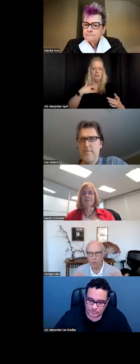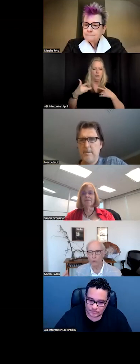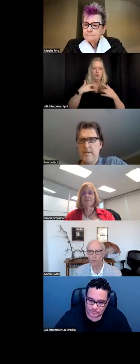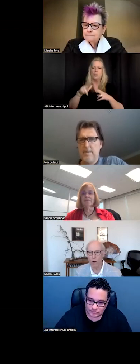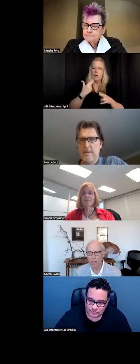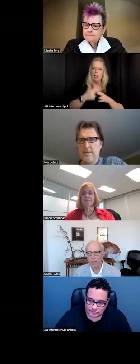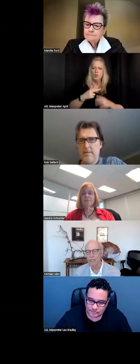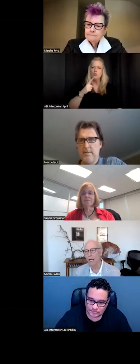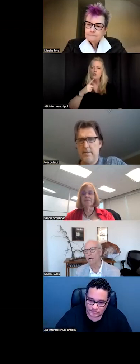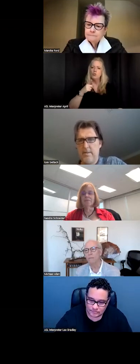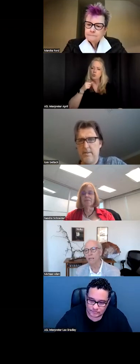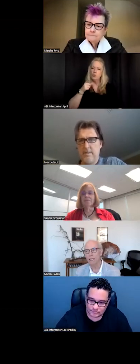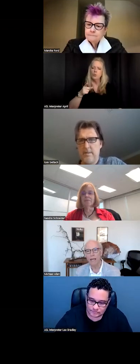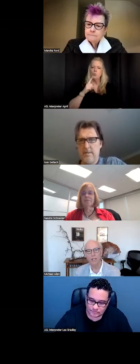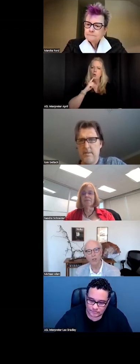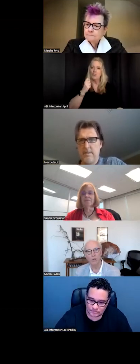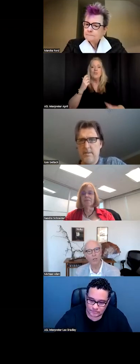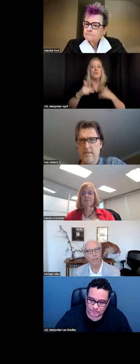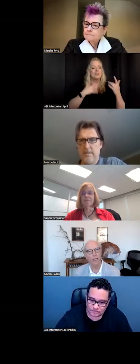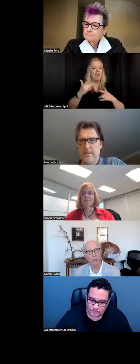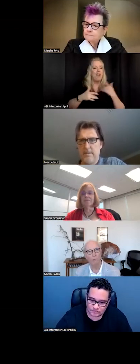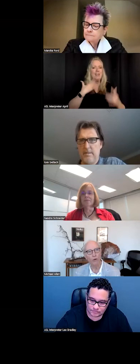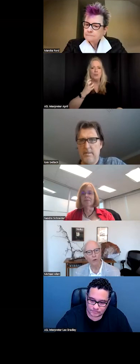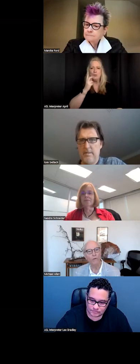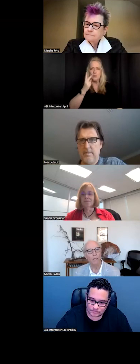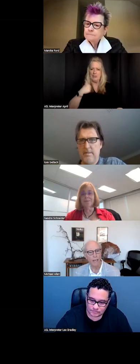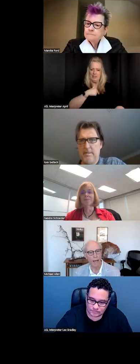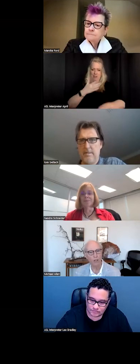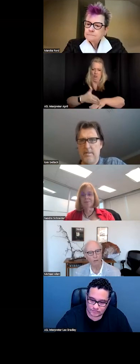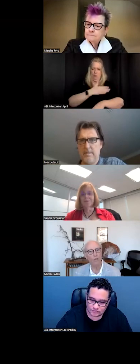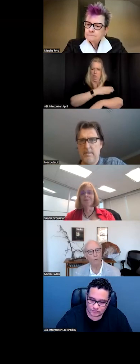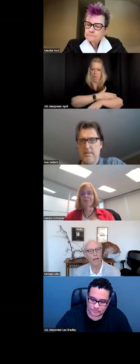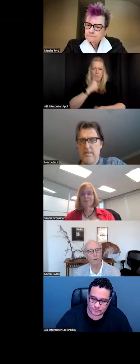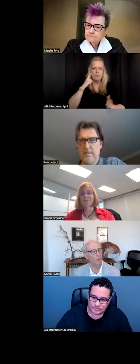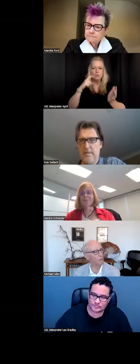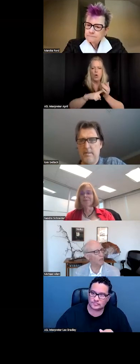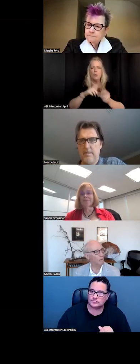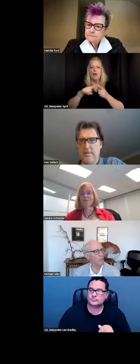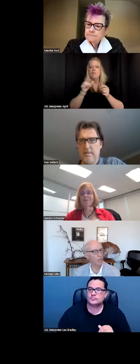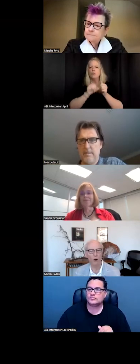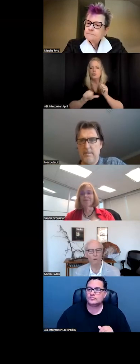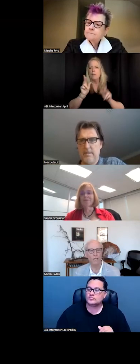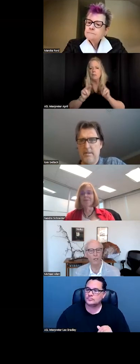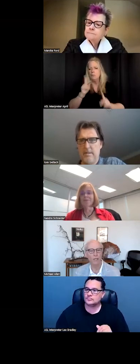YOU ARE EXCITED TO SEE US IMPROVE THE DETECTION OF SUICIDAL PEOPLE IN EMERGENCY DEPARTMENTS.